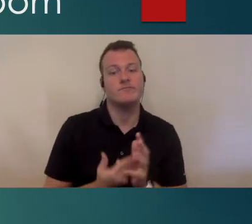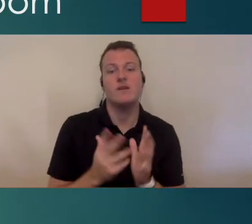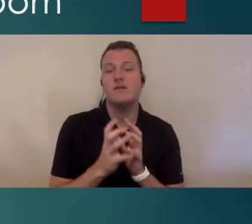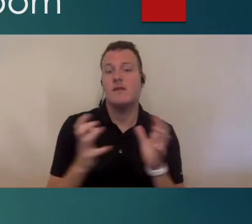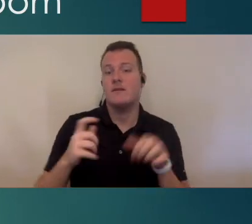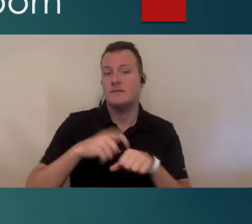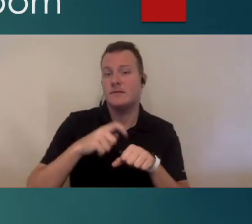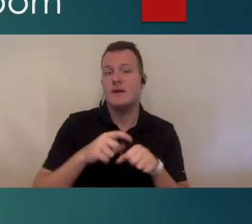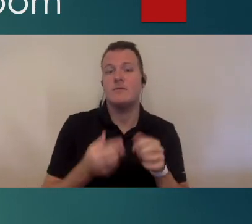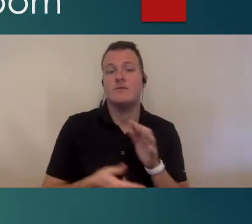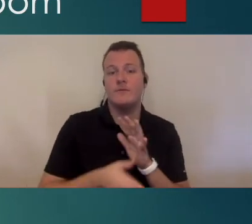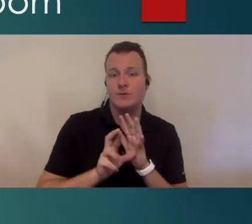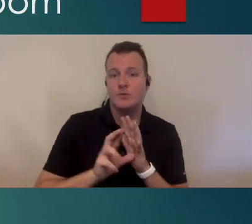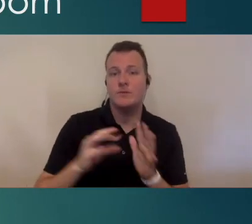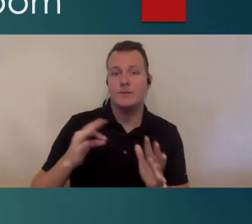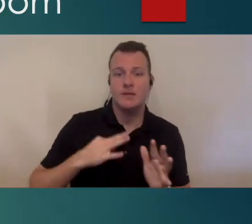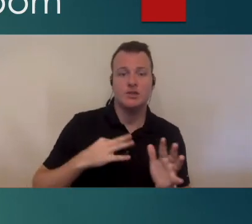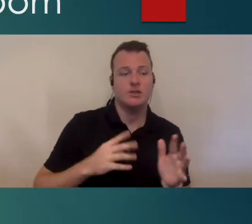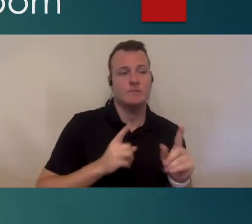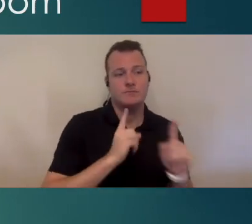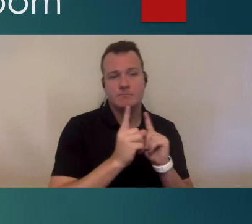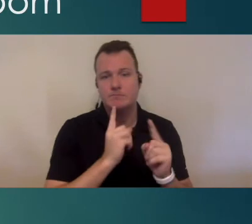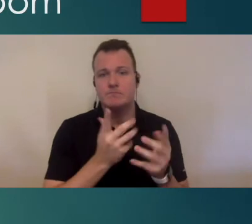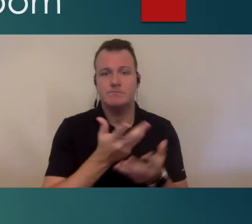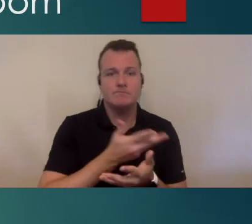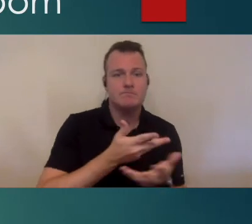lot of time to review all the applications, meet with people, talk with